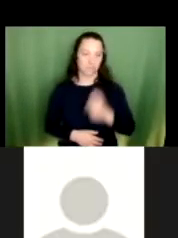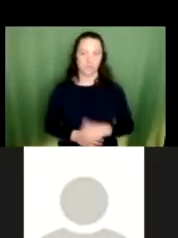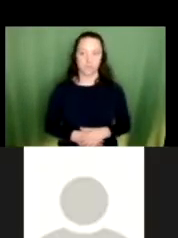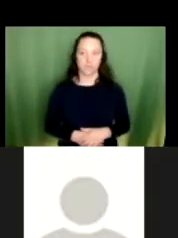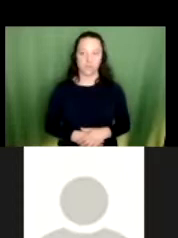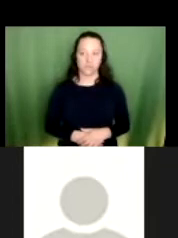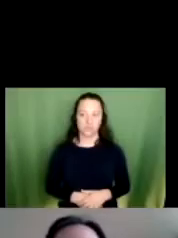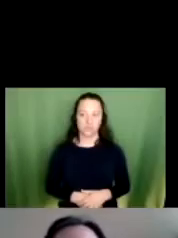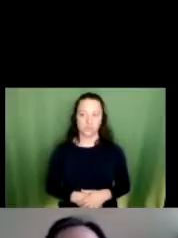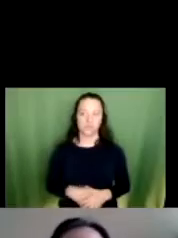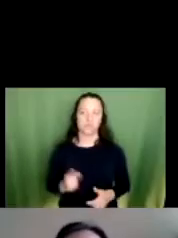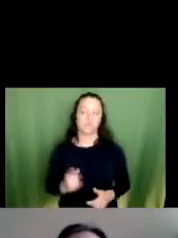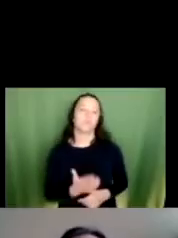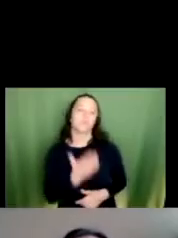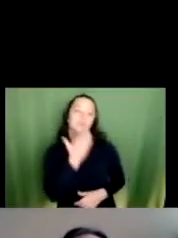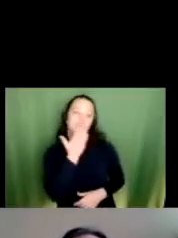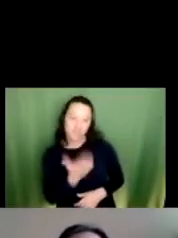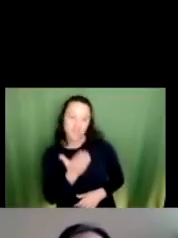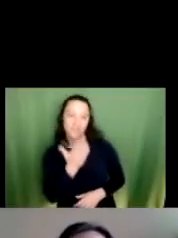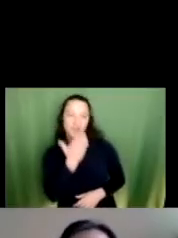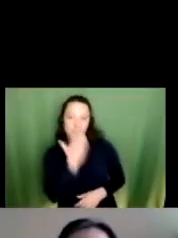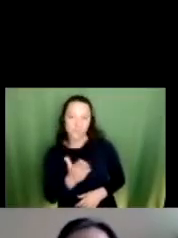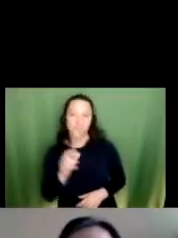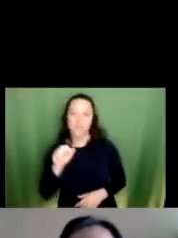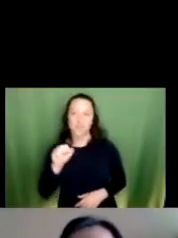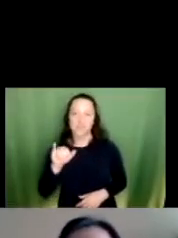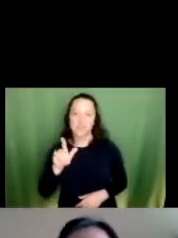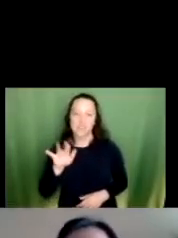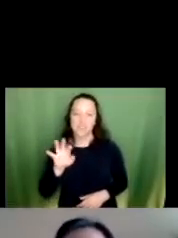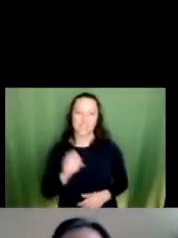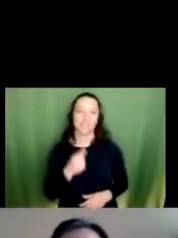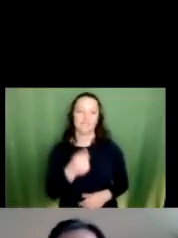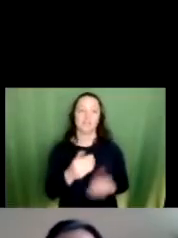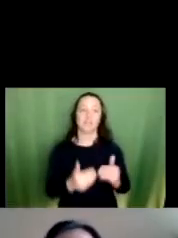Thank you so much, Sylvie. Our next panelist is Alexander Jones.